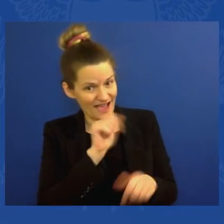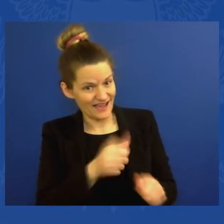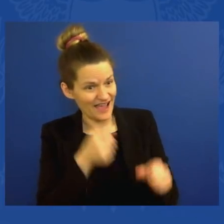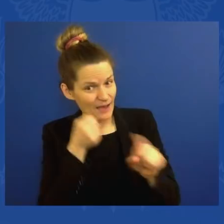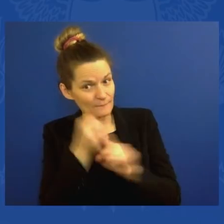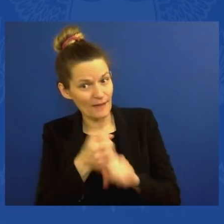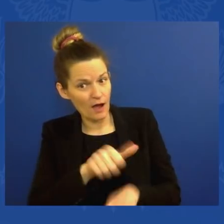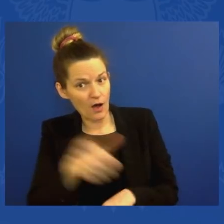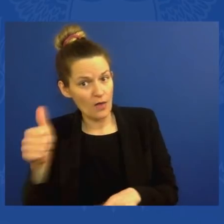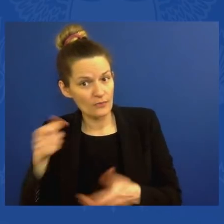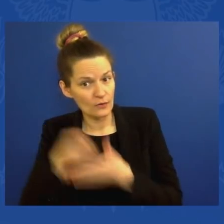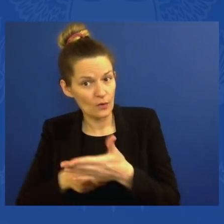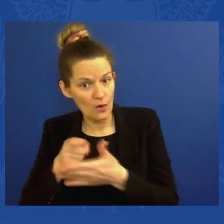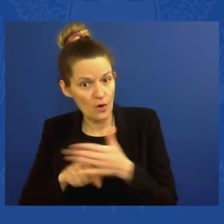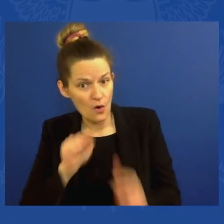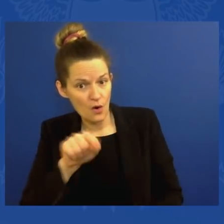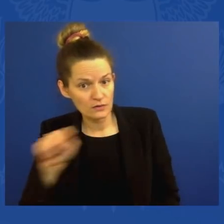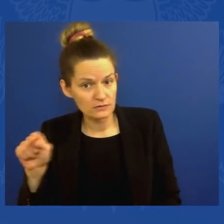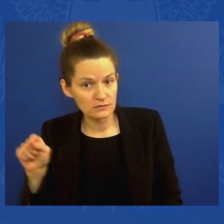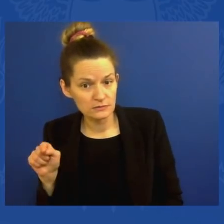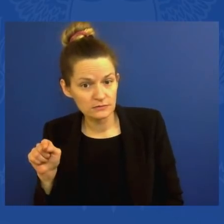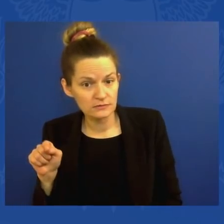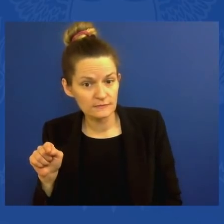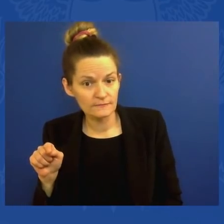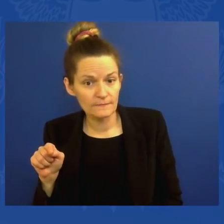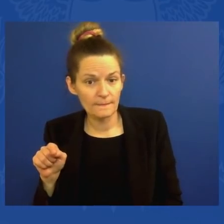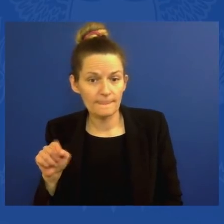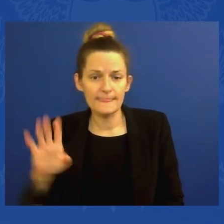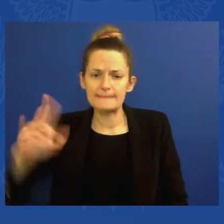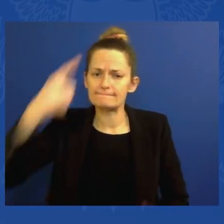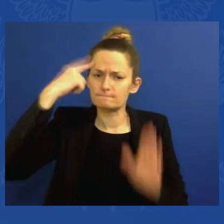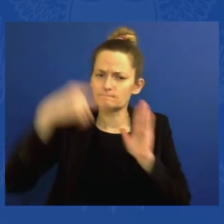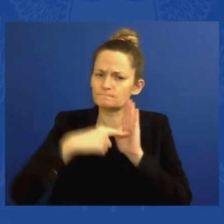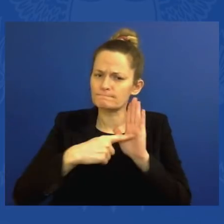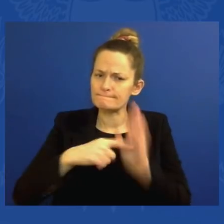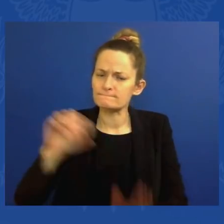The semiconductor was invented in America when we went to the Moon.